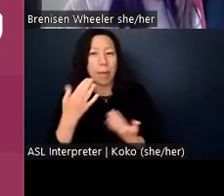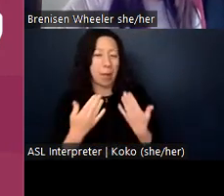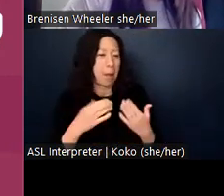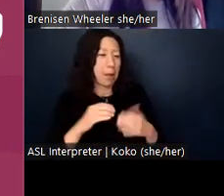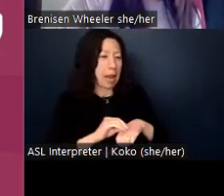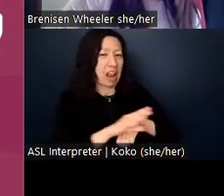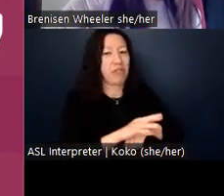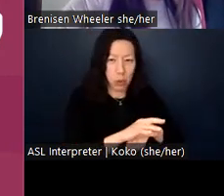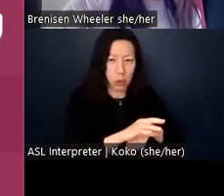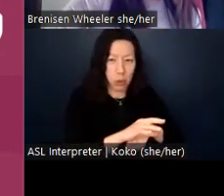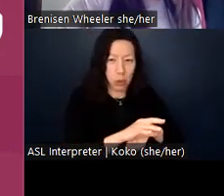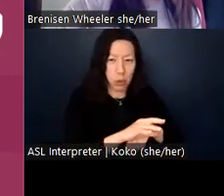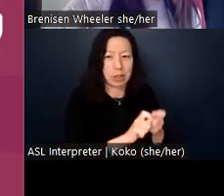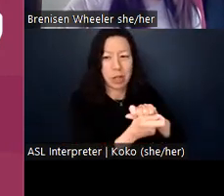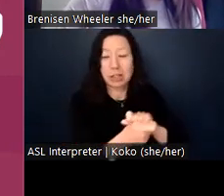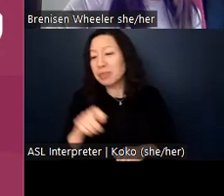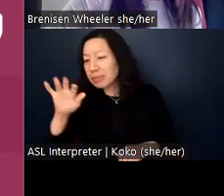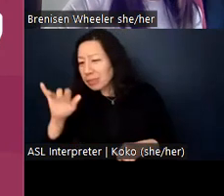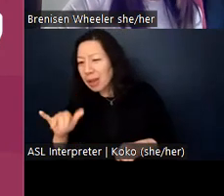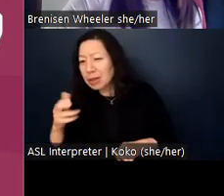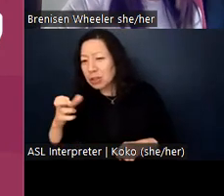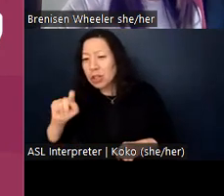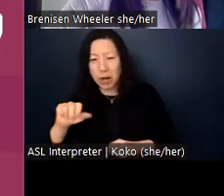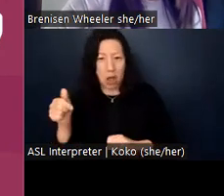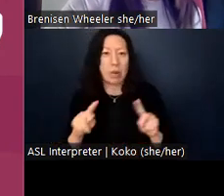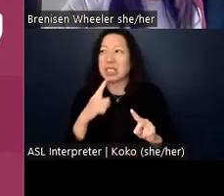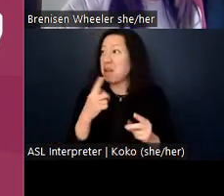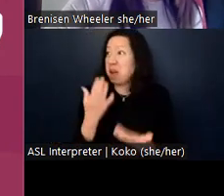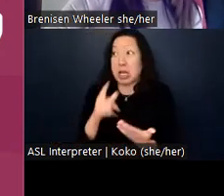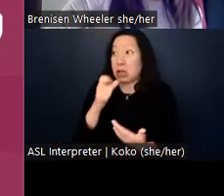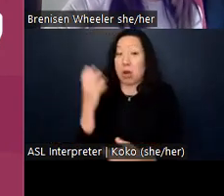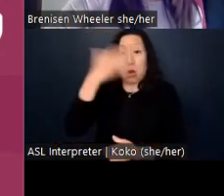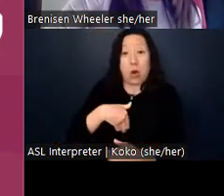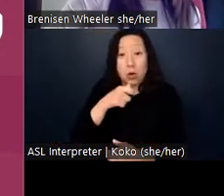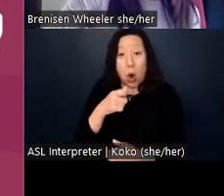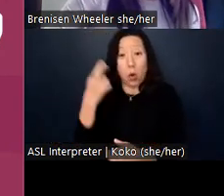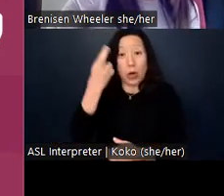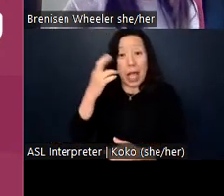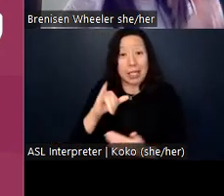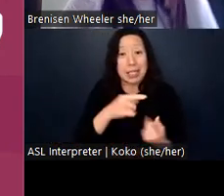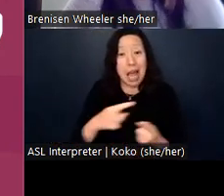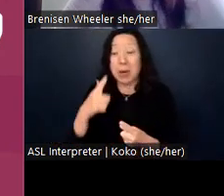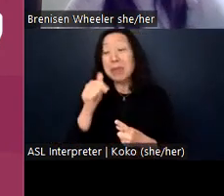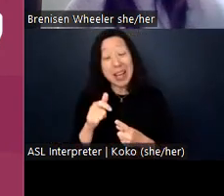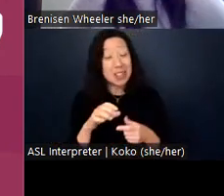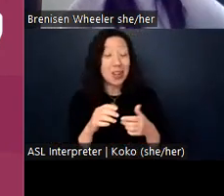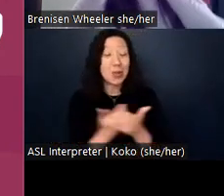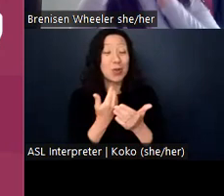are reiterating that you might not realize it's happening 12:25:20 because Zoom is really off, but through a comment to spend a lot of time with someone.